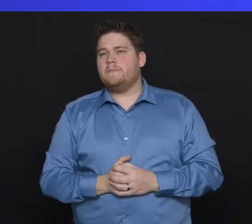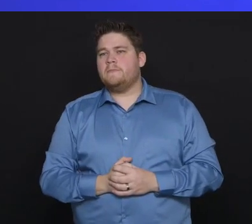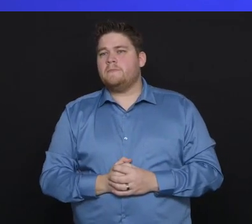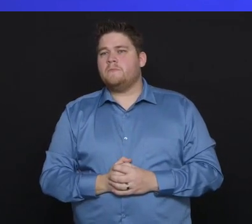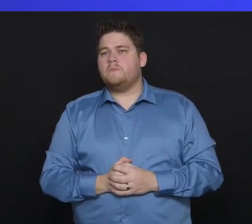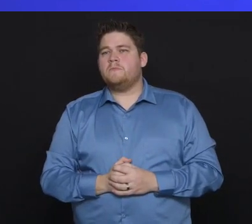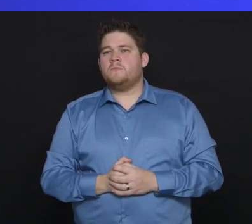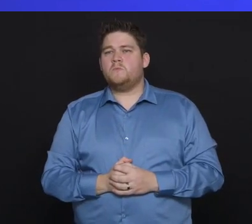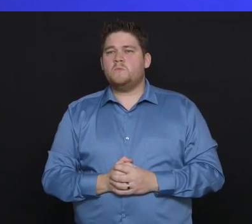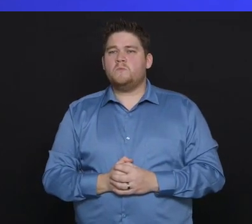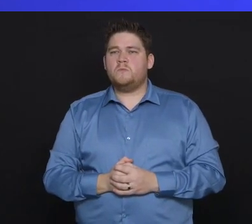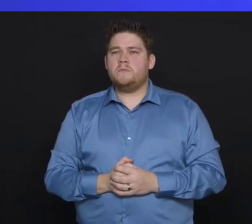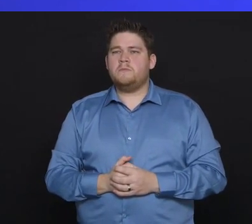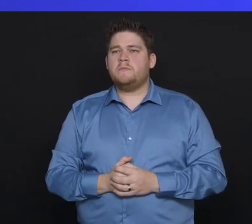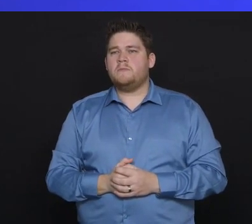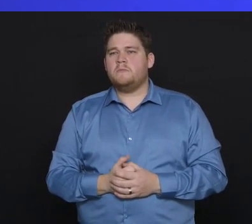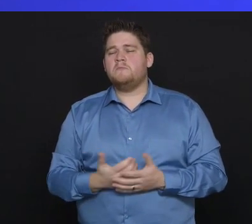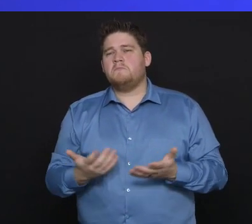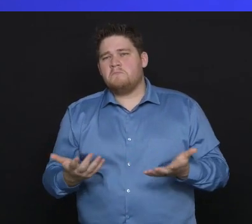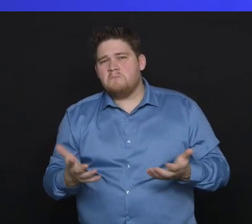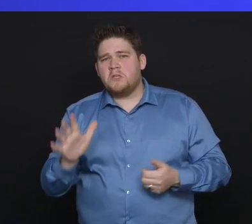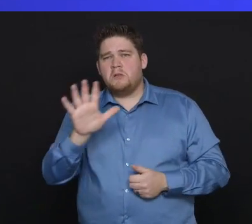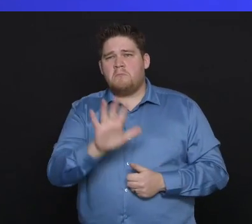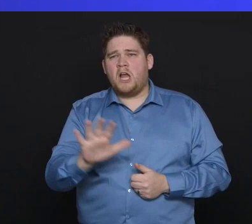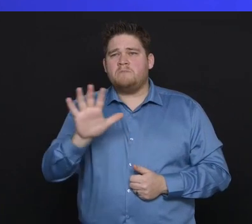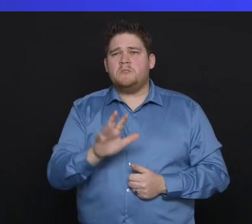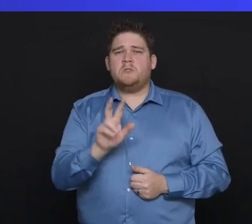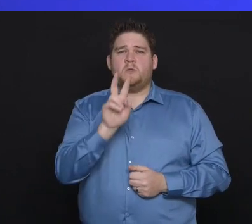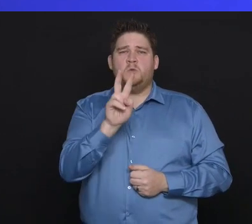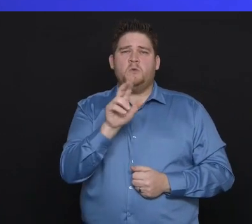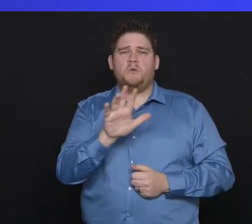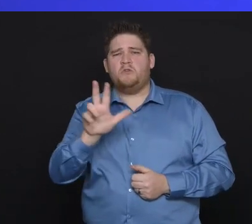the province that were affected